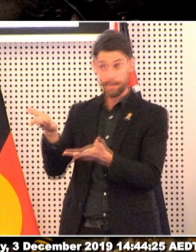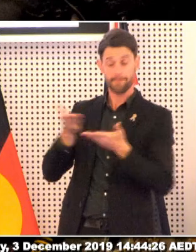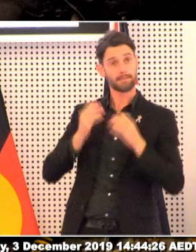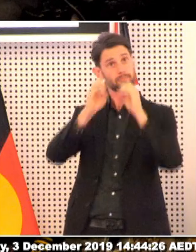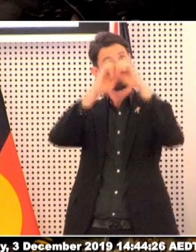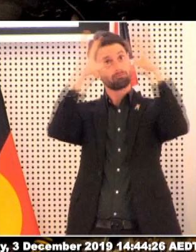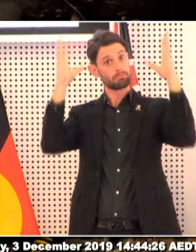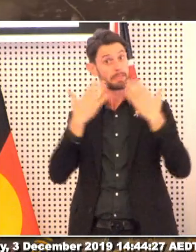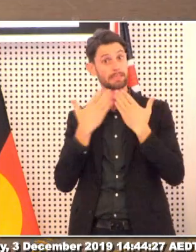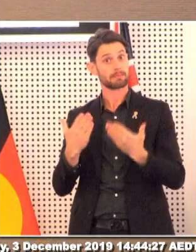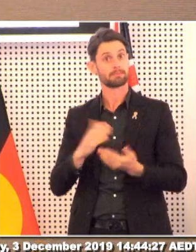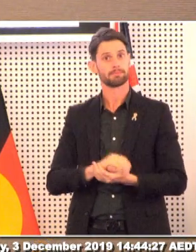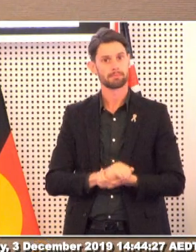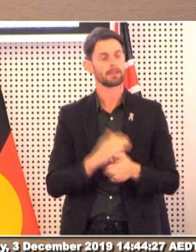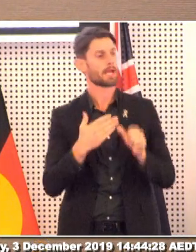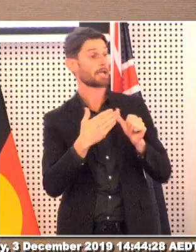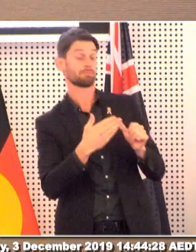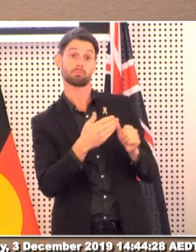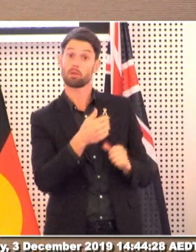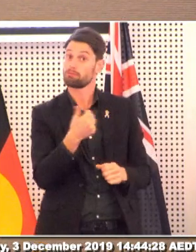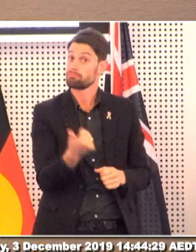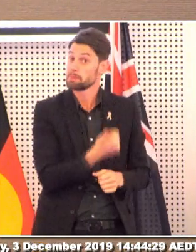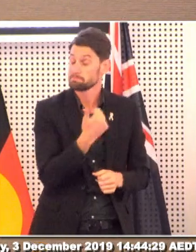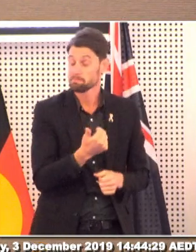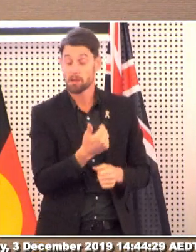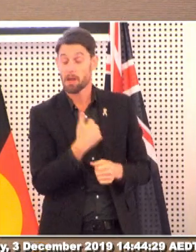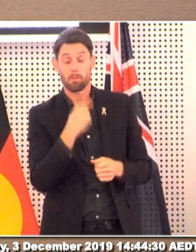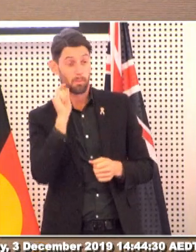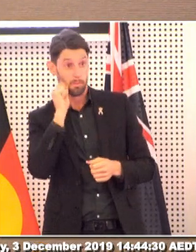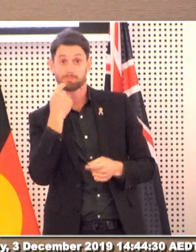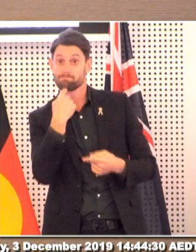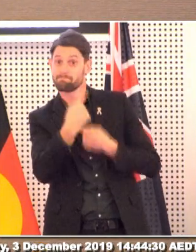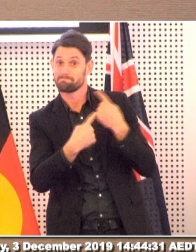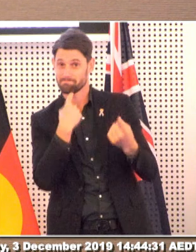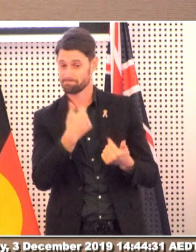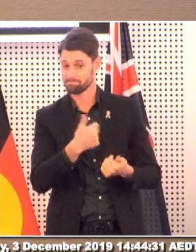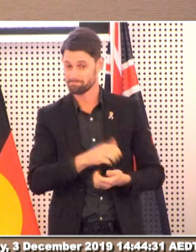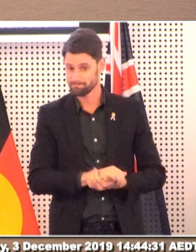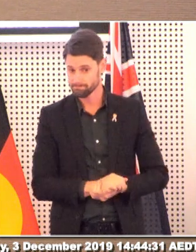Well, if you will indulge me, I think one of – one of the matters that I